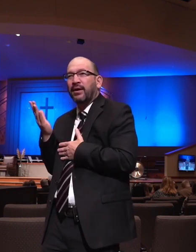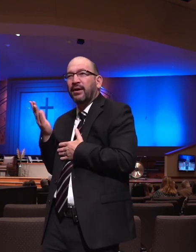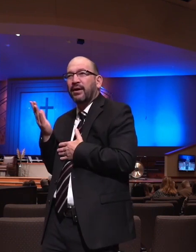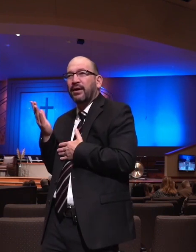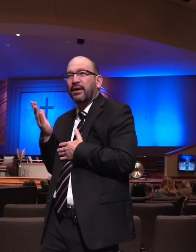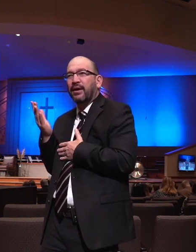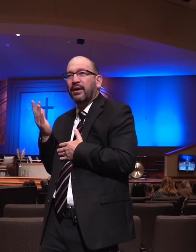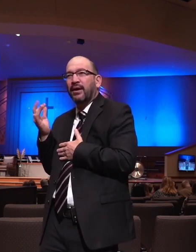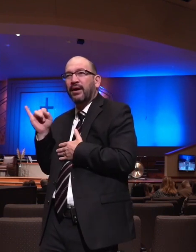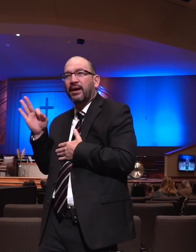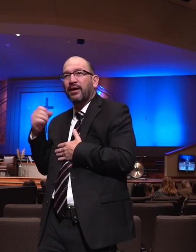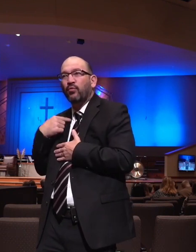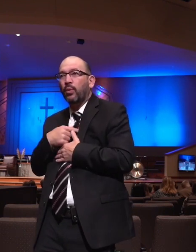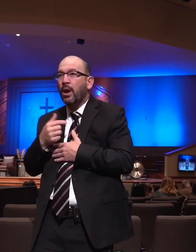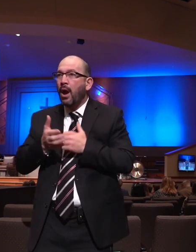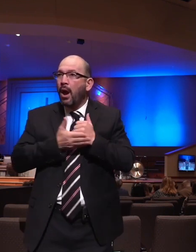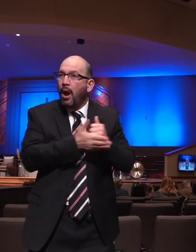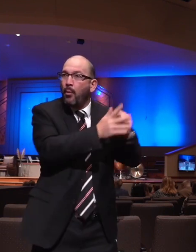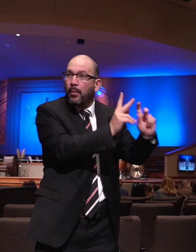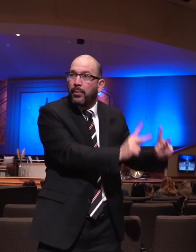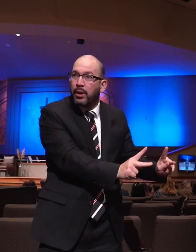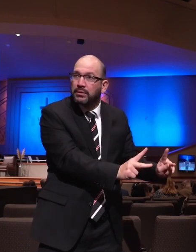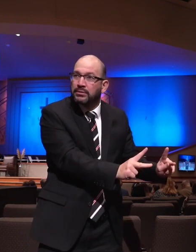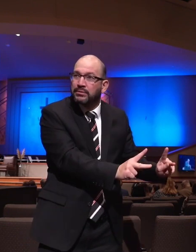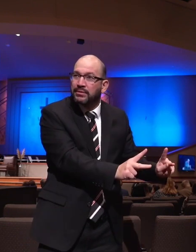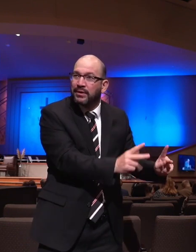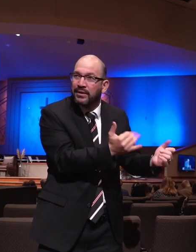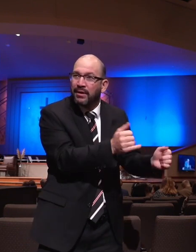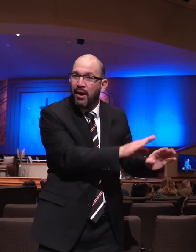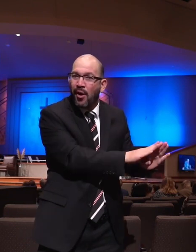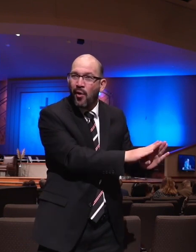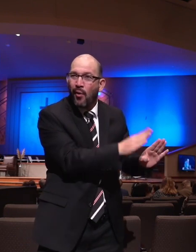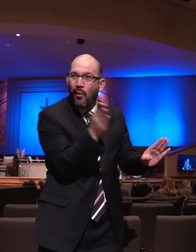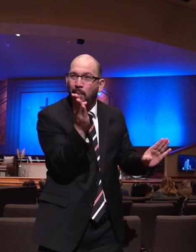you do something for somebody and it opens that door and you've got to